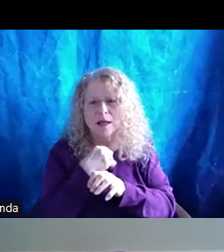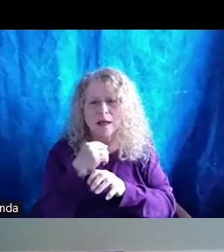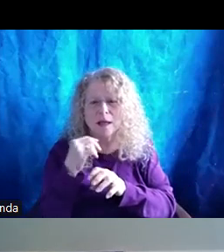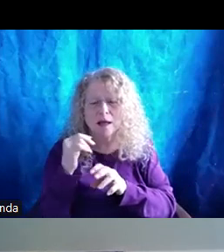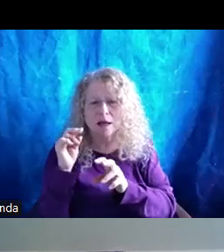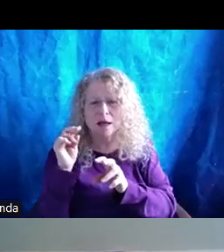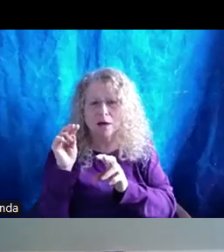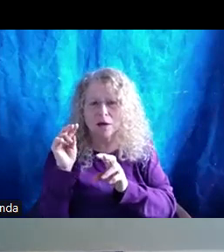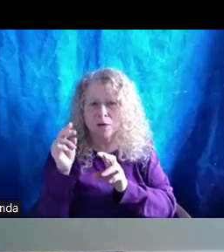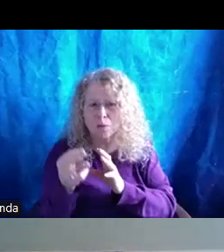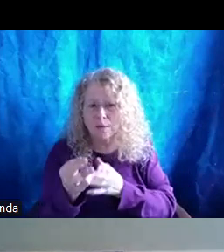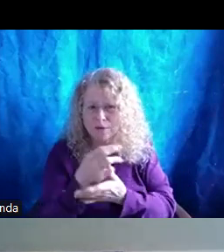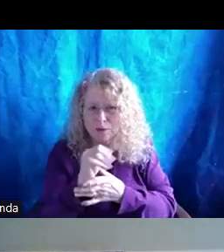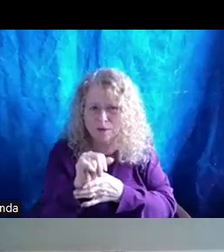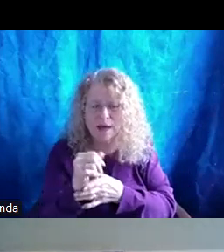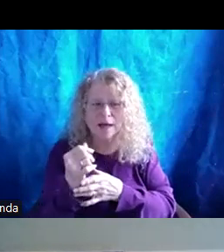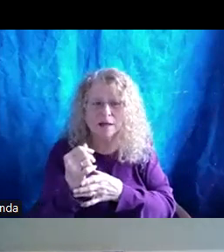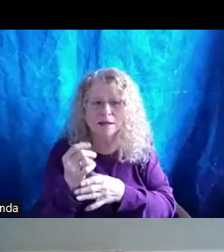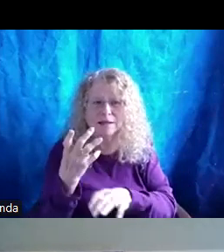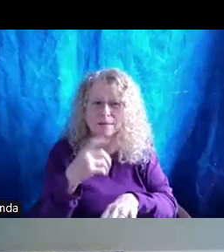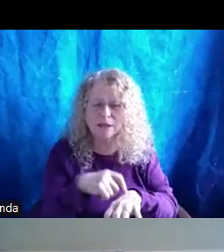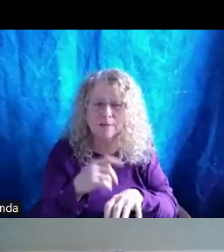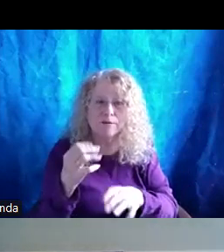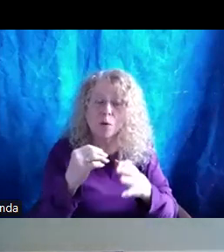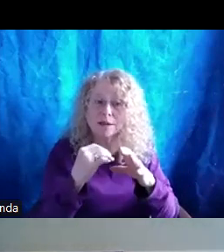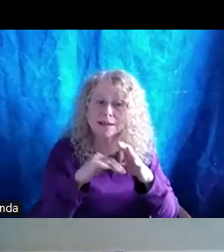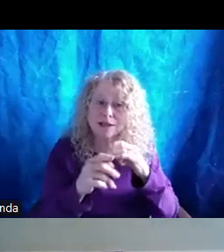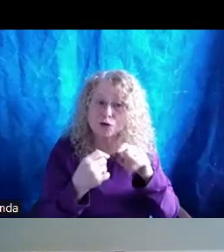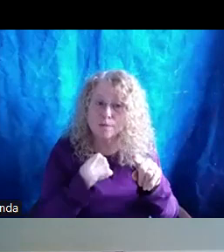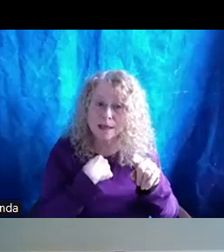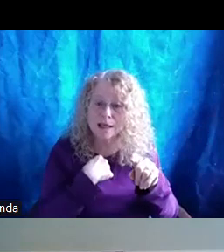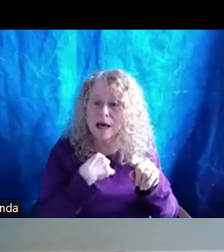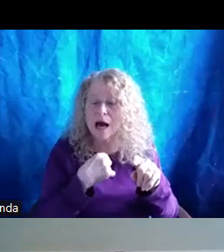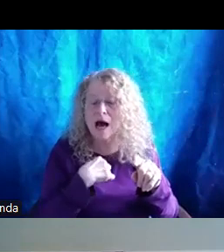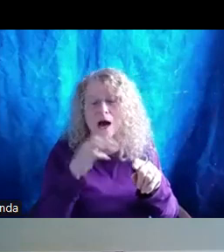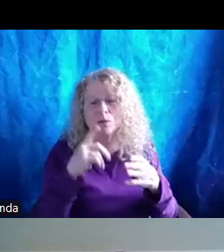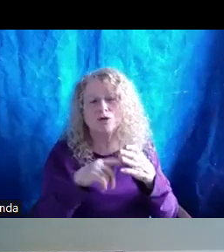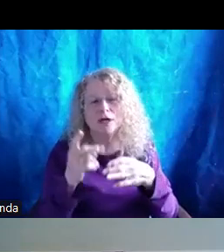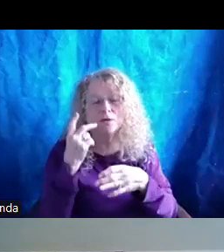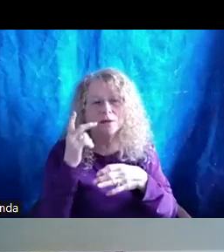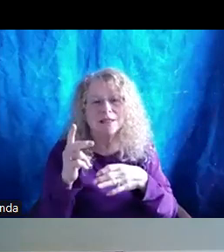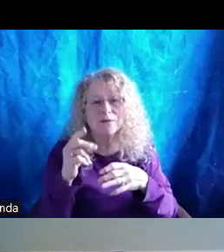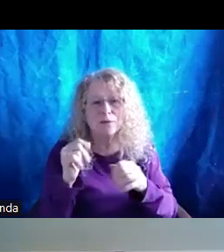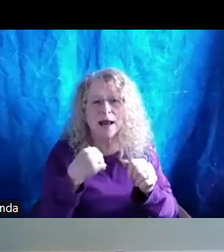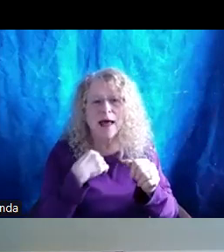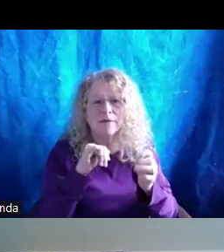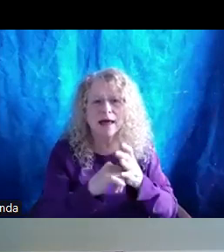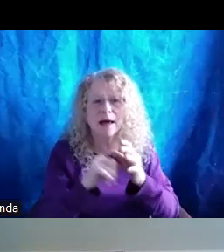YOU WANT TO GO AHEAD AND SEND IT THROUGH TO ME WE CAN CHECK TO SEE ABOUT EITHER GETTING IT POSTED OR USING IT IN UPCOMING MAILINGS.